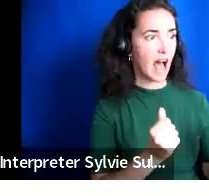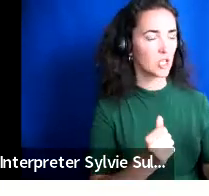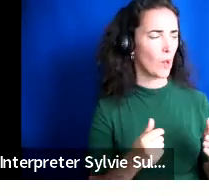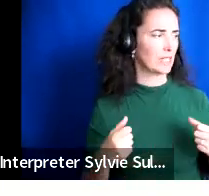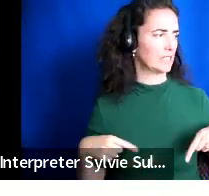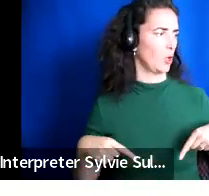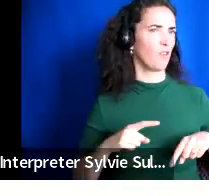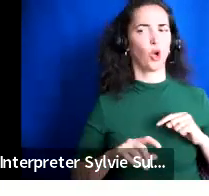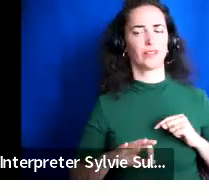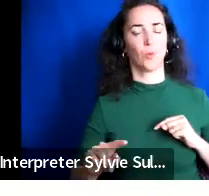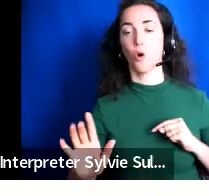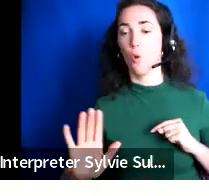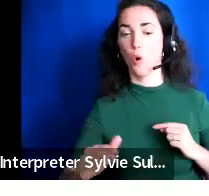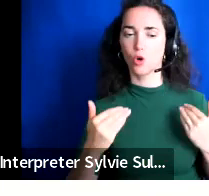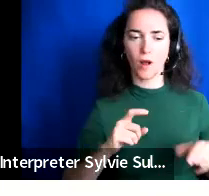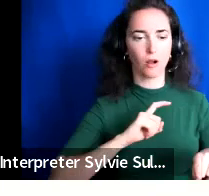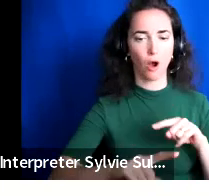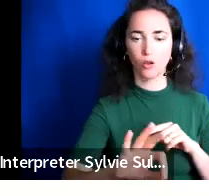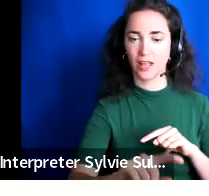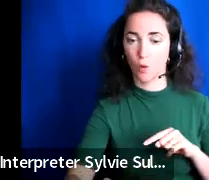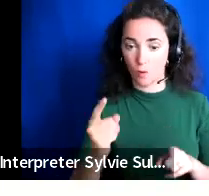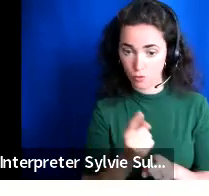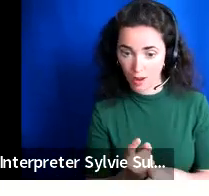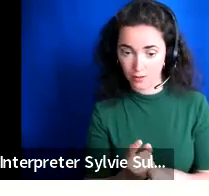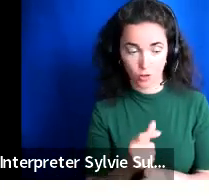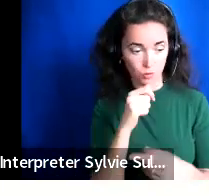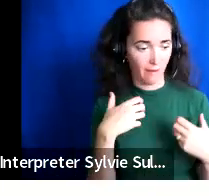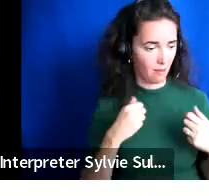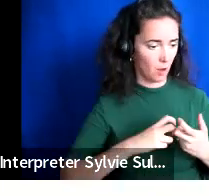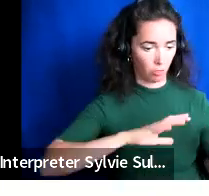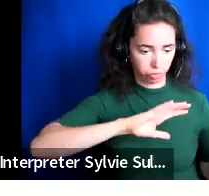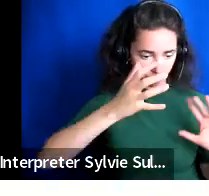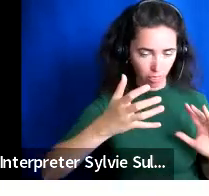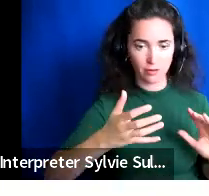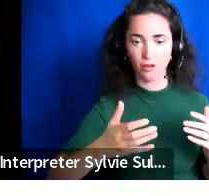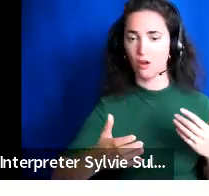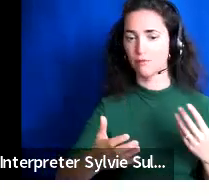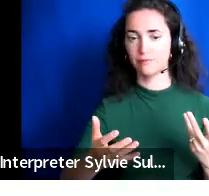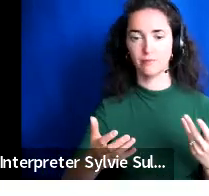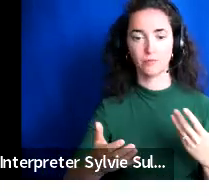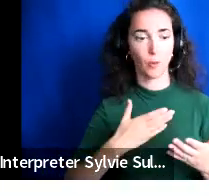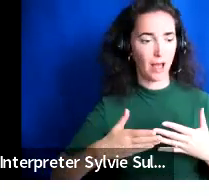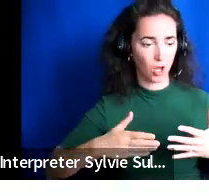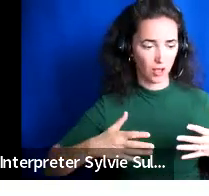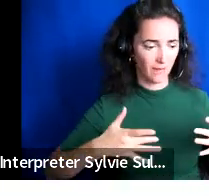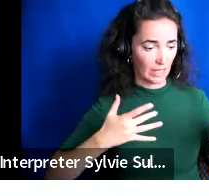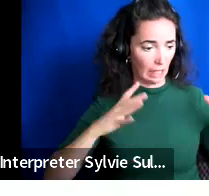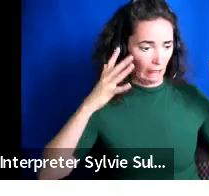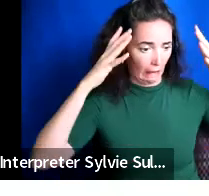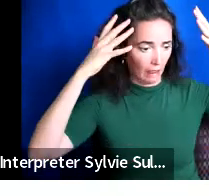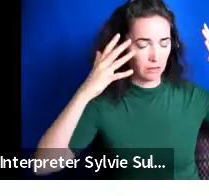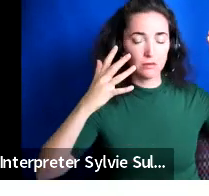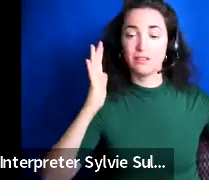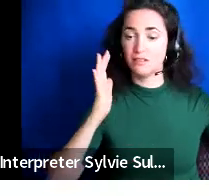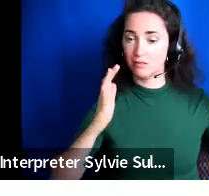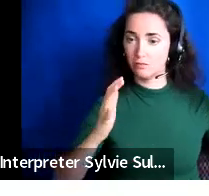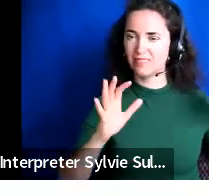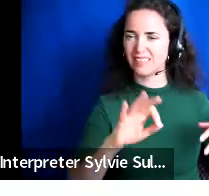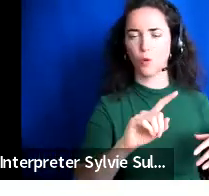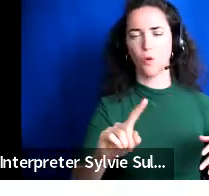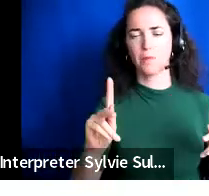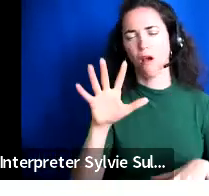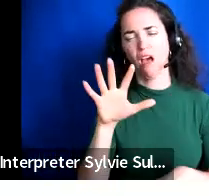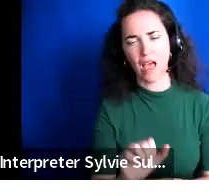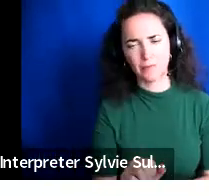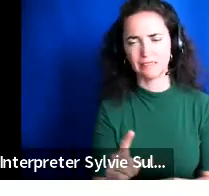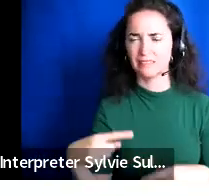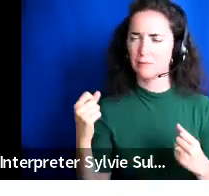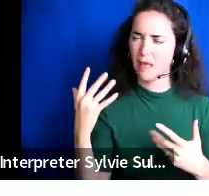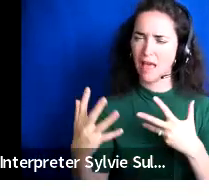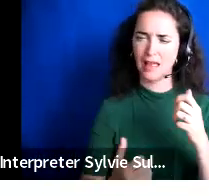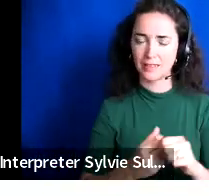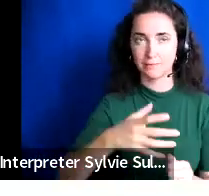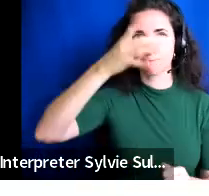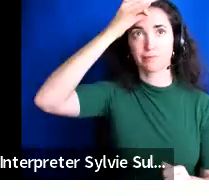The person who's having that medical crisis doesn't hesitate to call 911 even in the midst of their anxiety, 901 that number has been around for decades, and everybody remembers it so even when